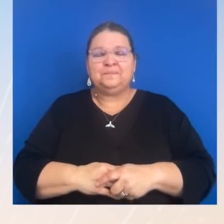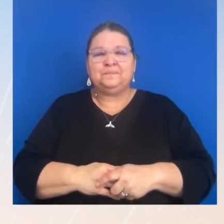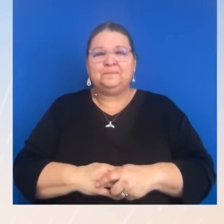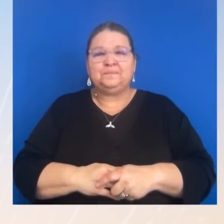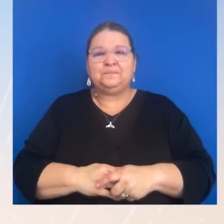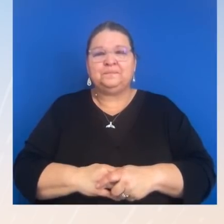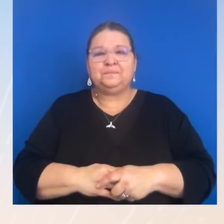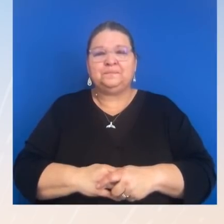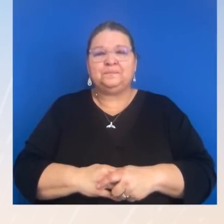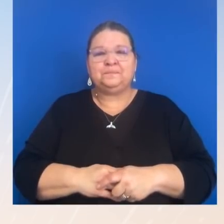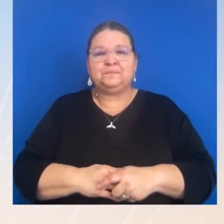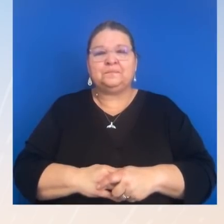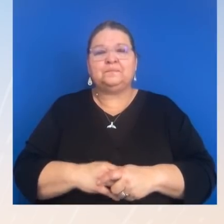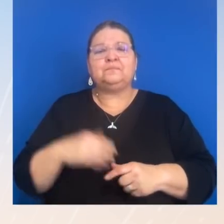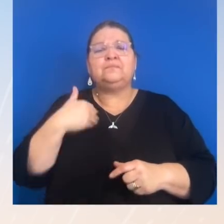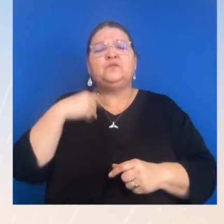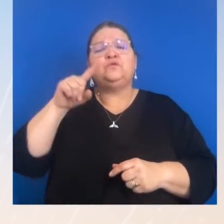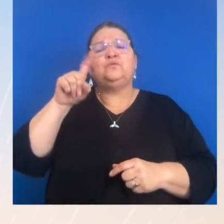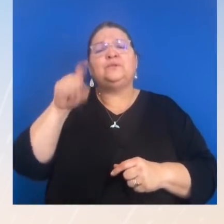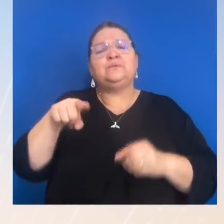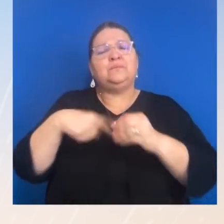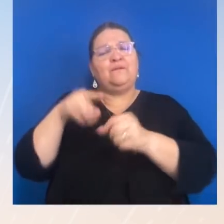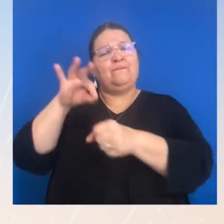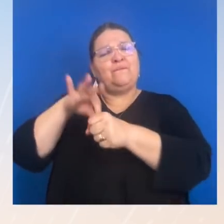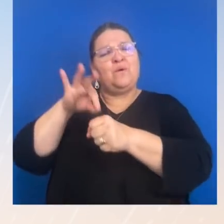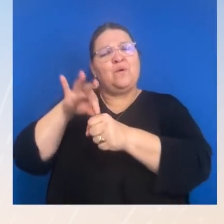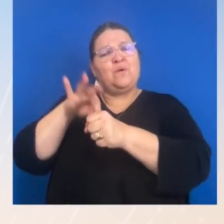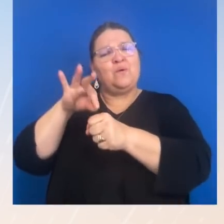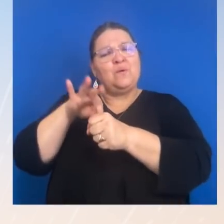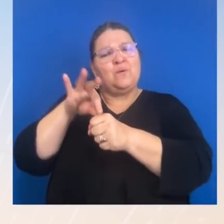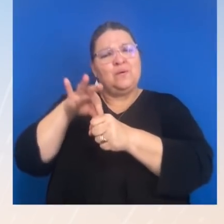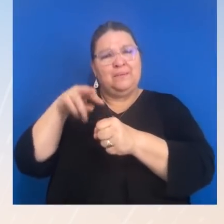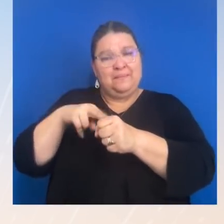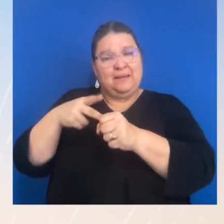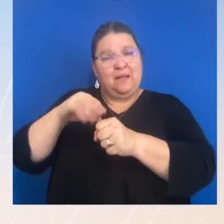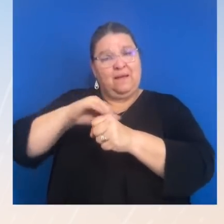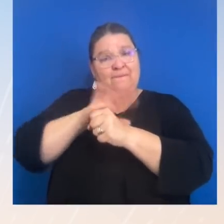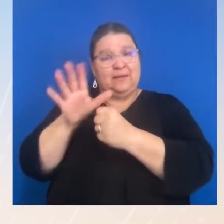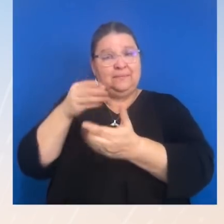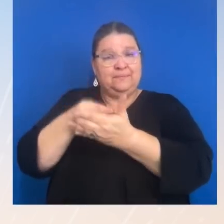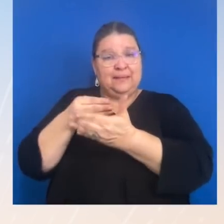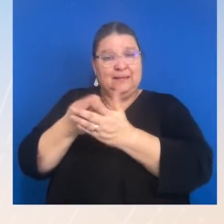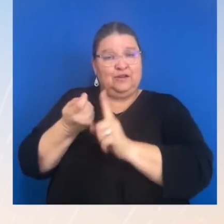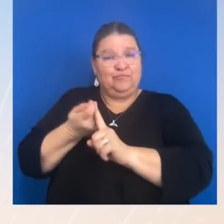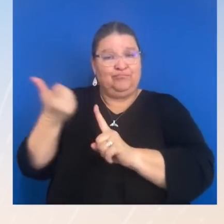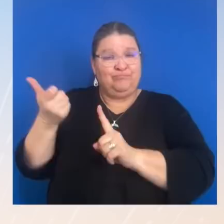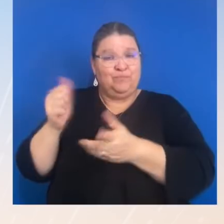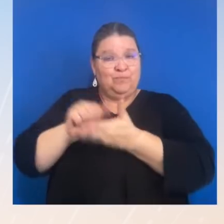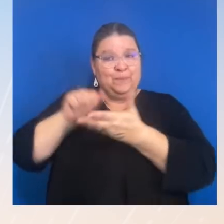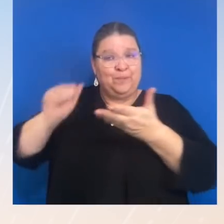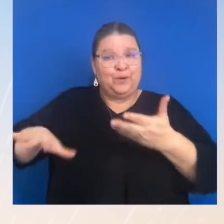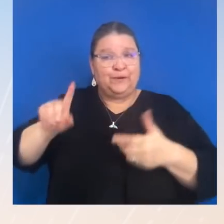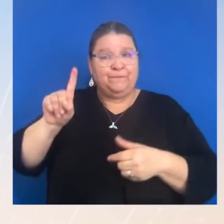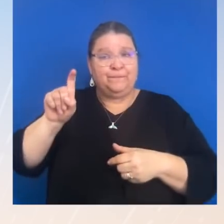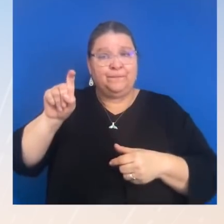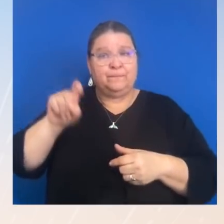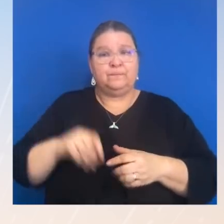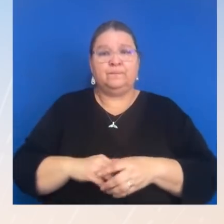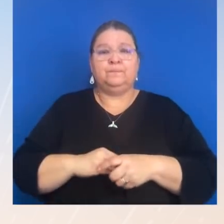Obviously, one of the issues that arose with Democrats in the House was the offsets. Was the White House on board with that arrangement,